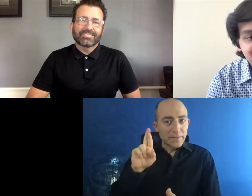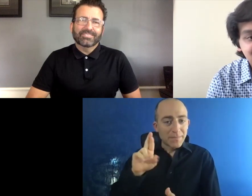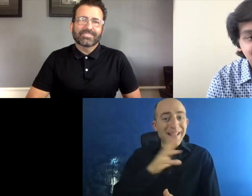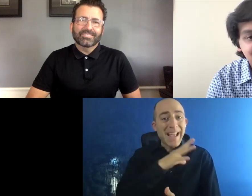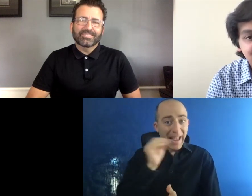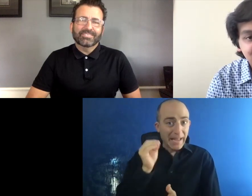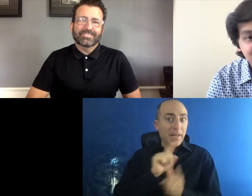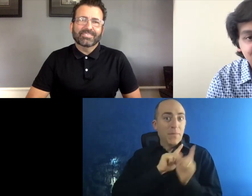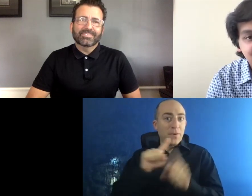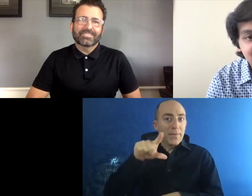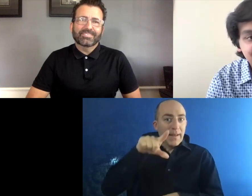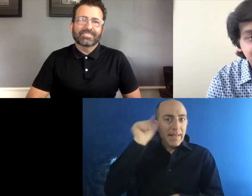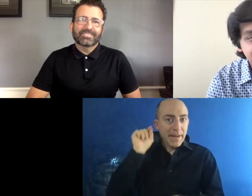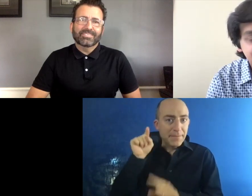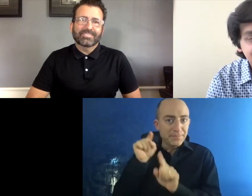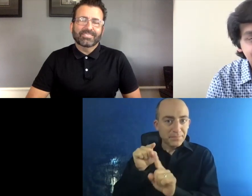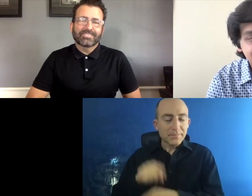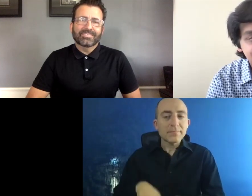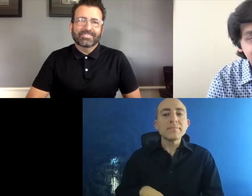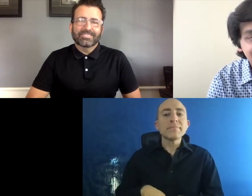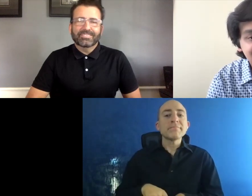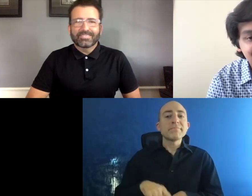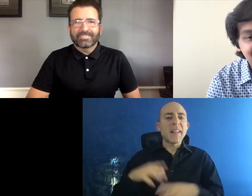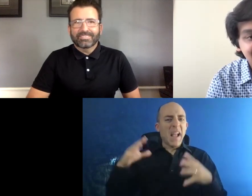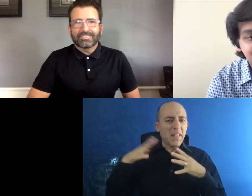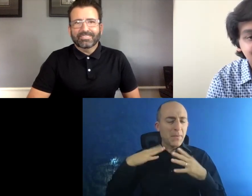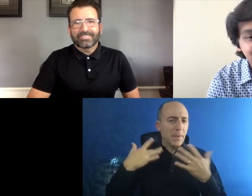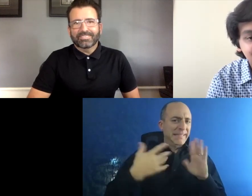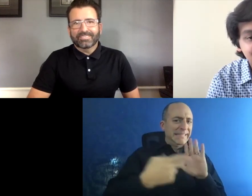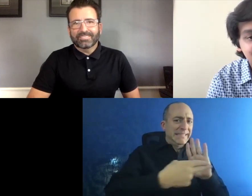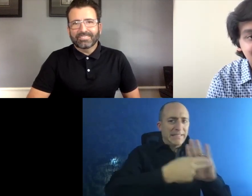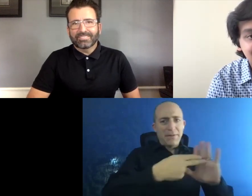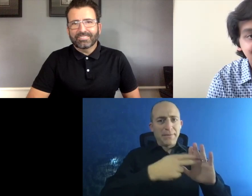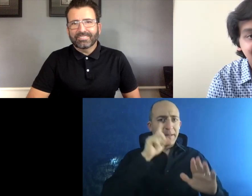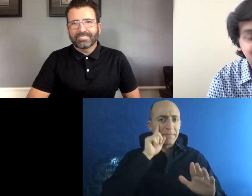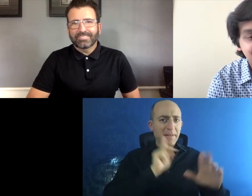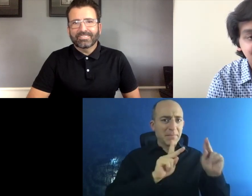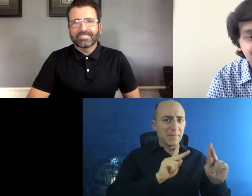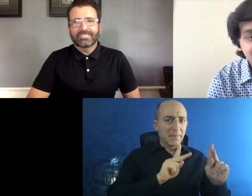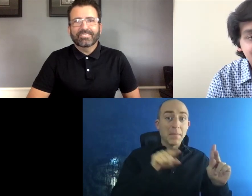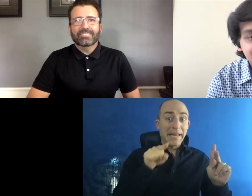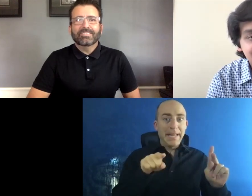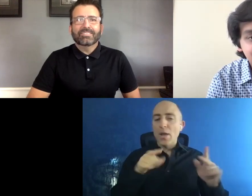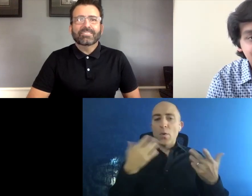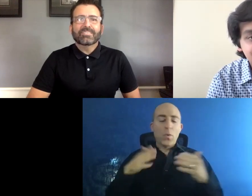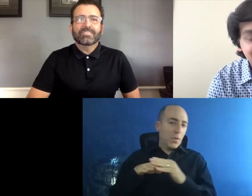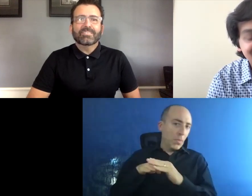John broke through Hollywood stereotypes and became the first deaf actor in ABC’s